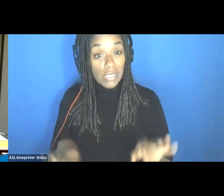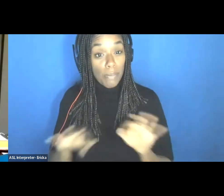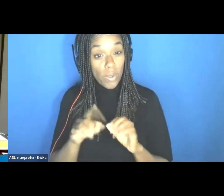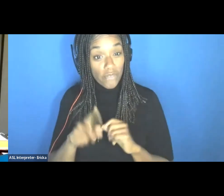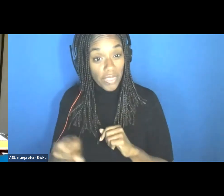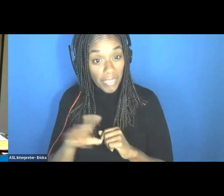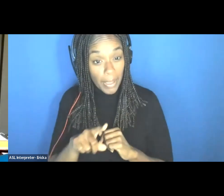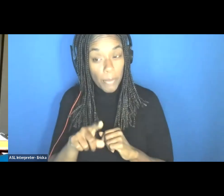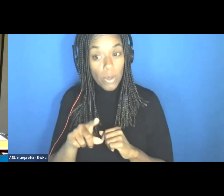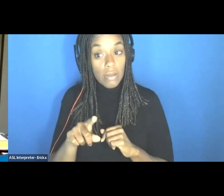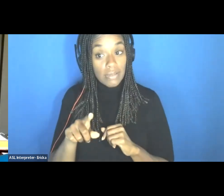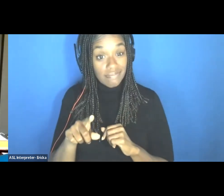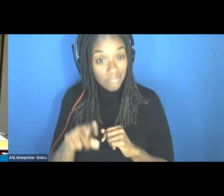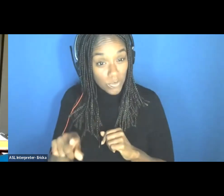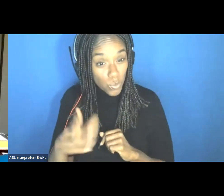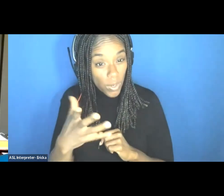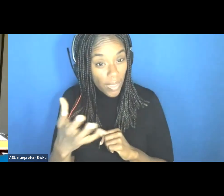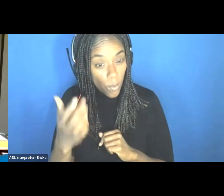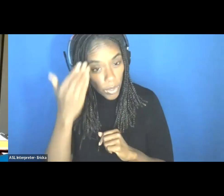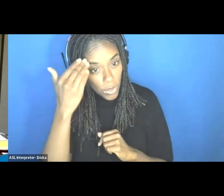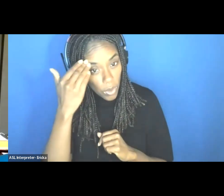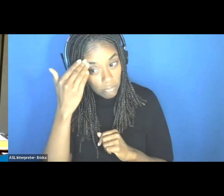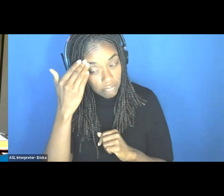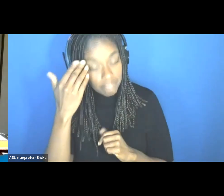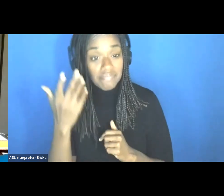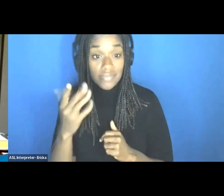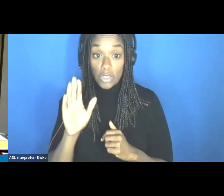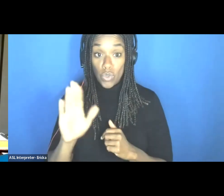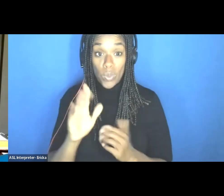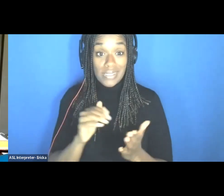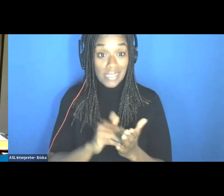And really involve all of the staff and find out what's important to them and what they want to know more about. Because you can learn a lot from the people at your center.